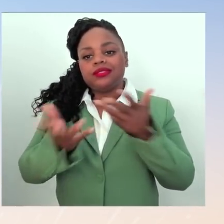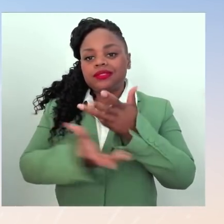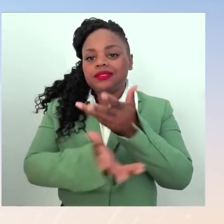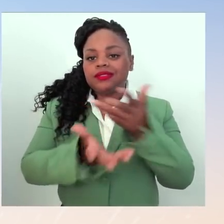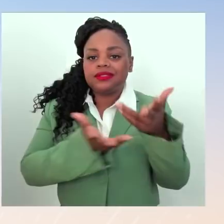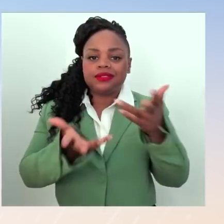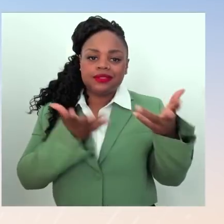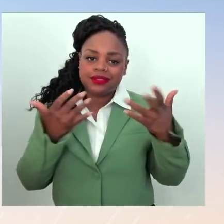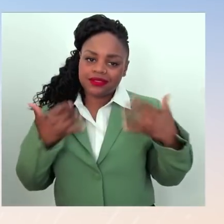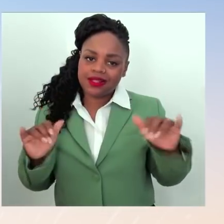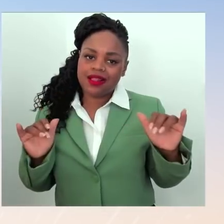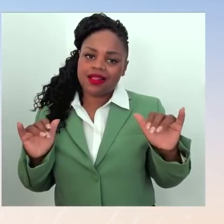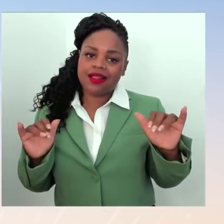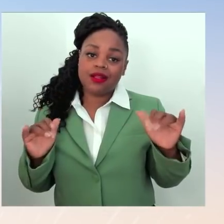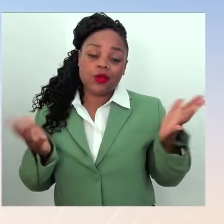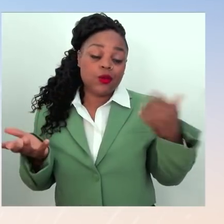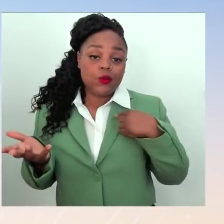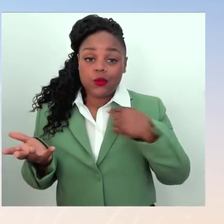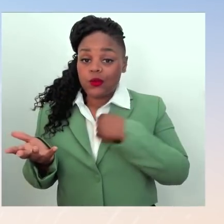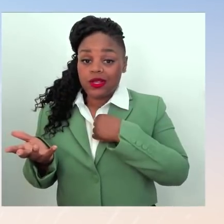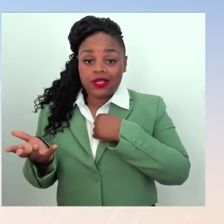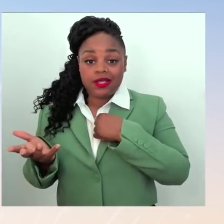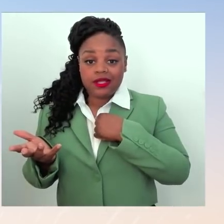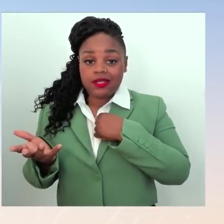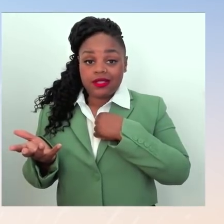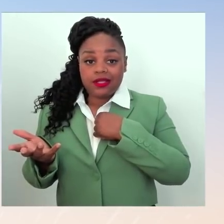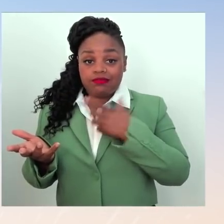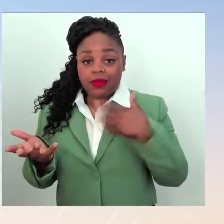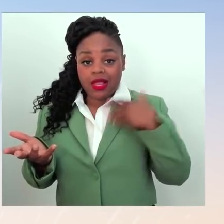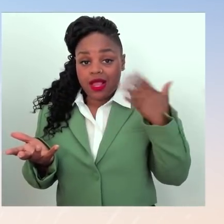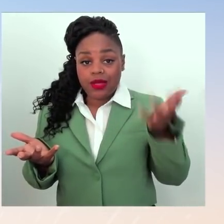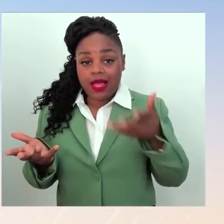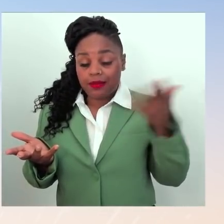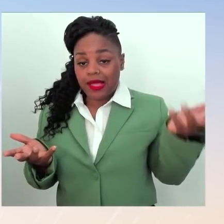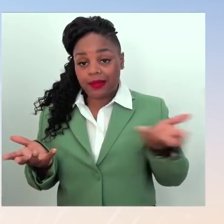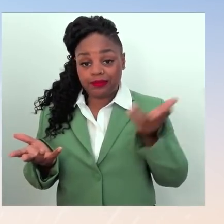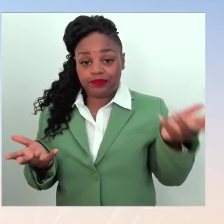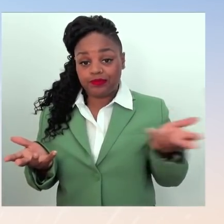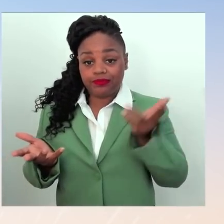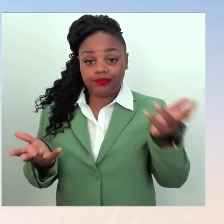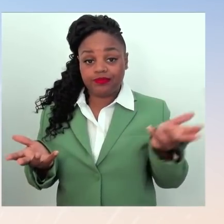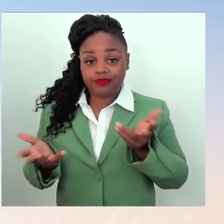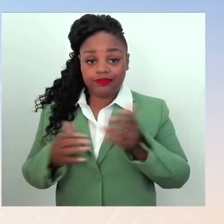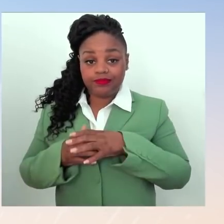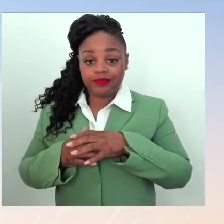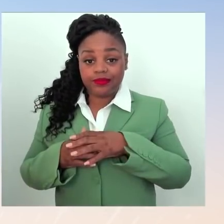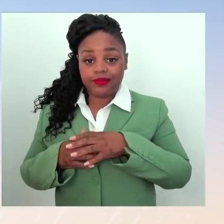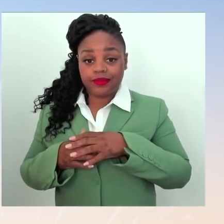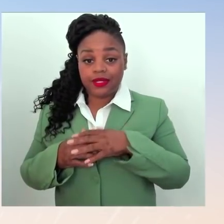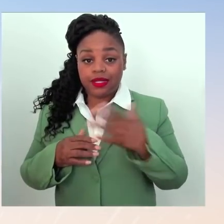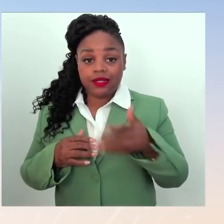So, what we said about the President speaking with President Putin is that now is not the moment.